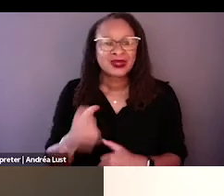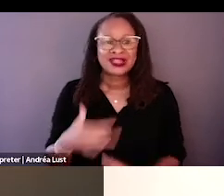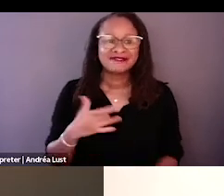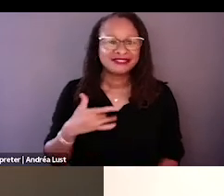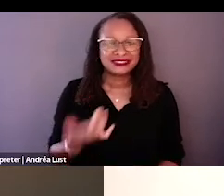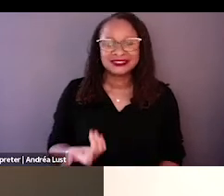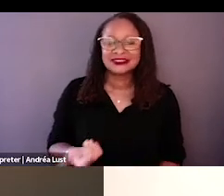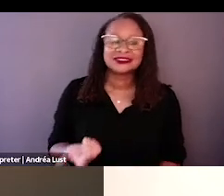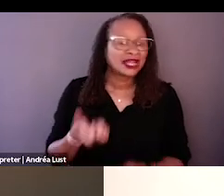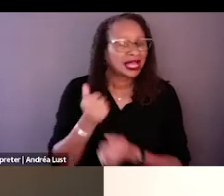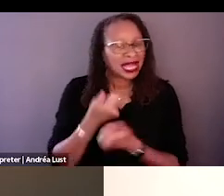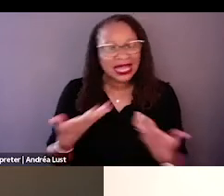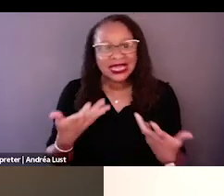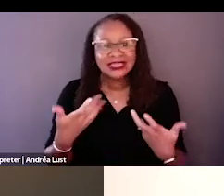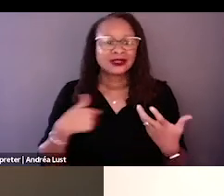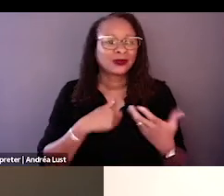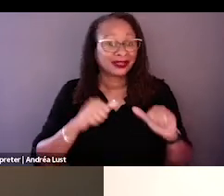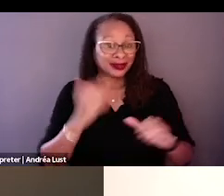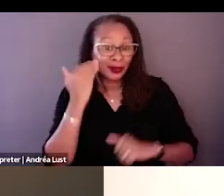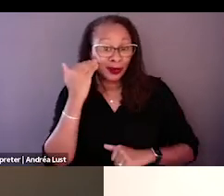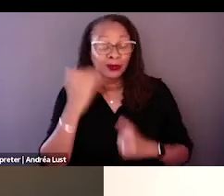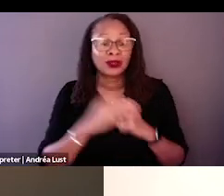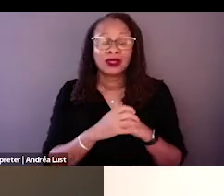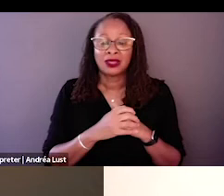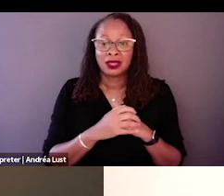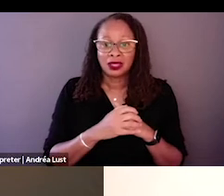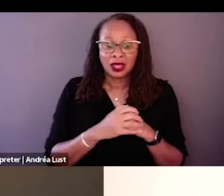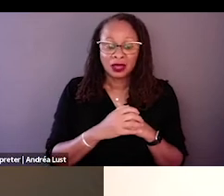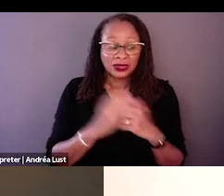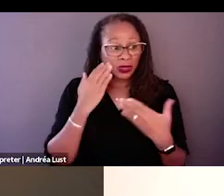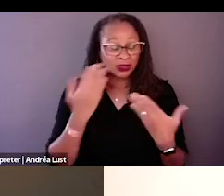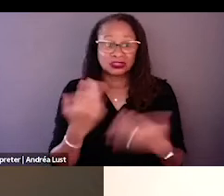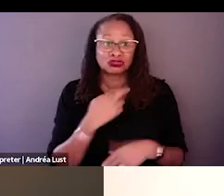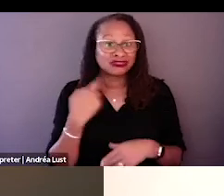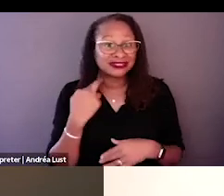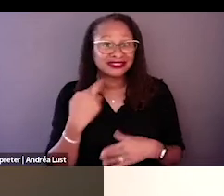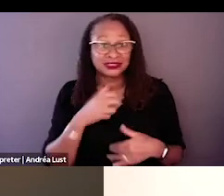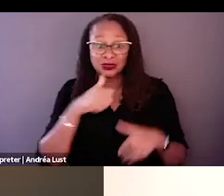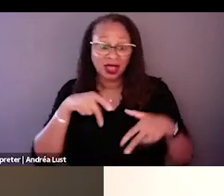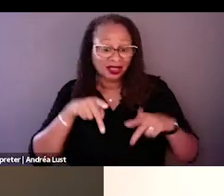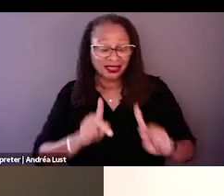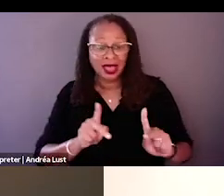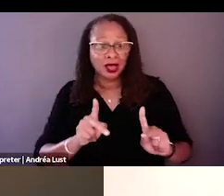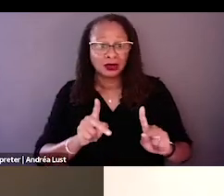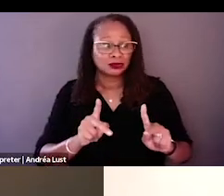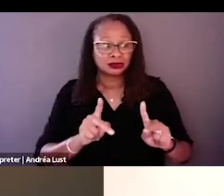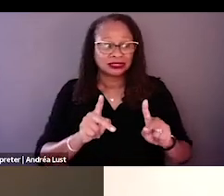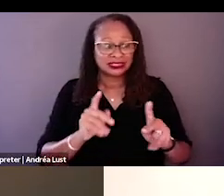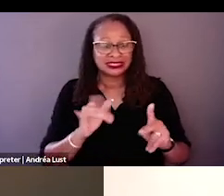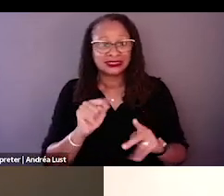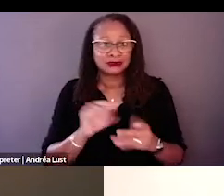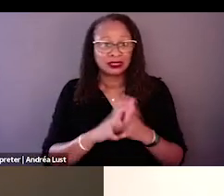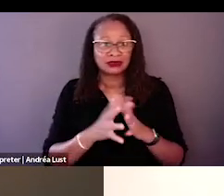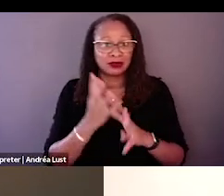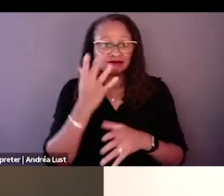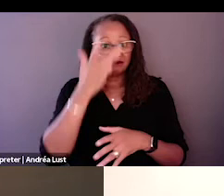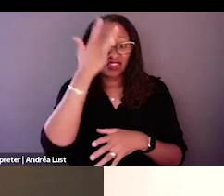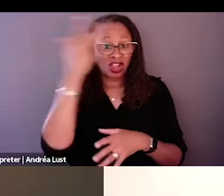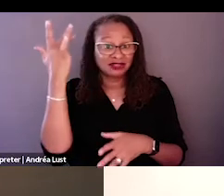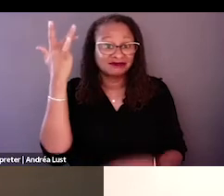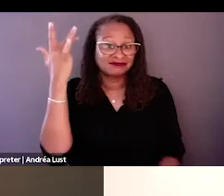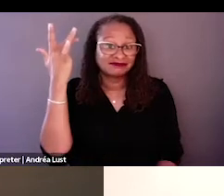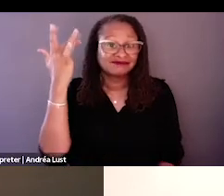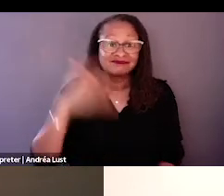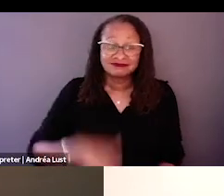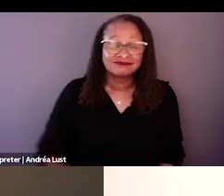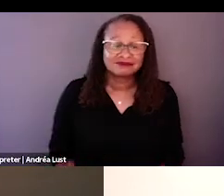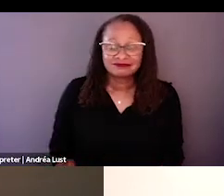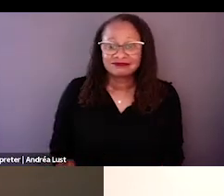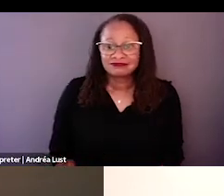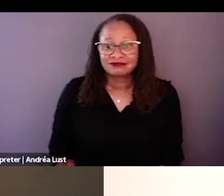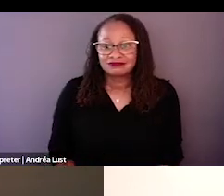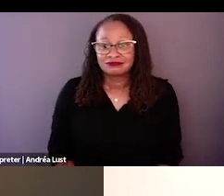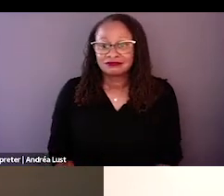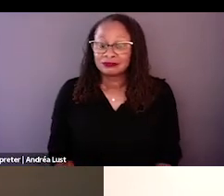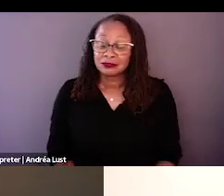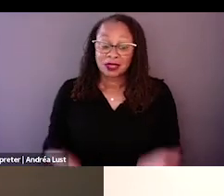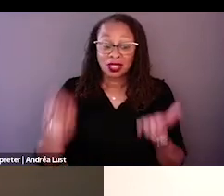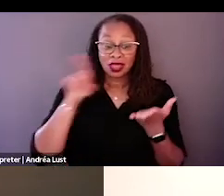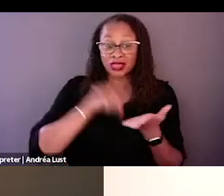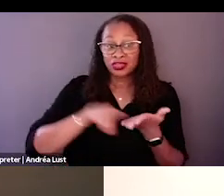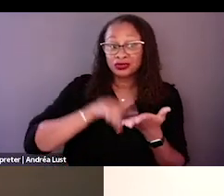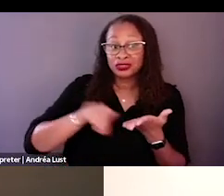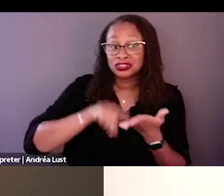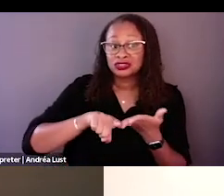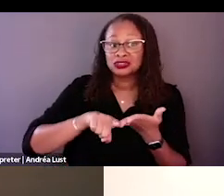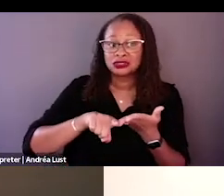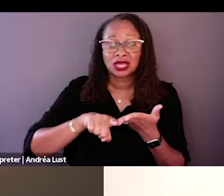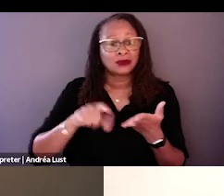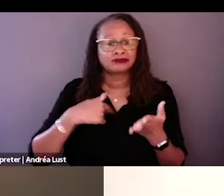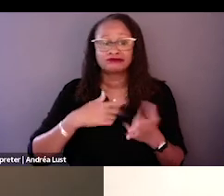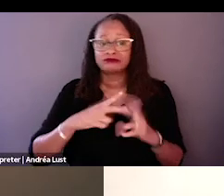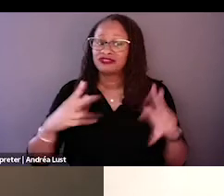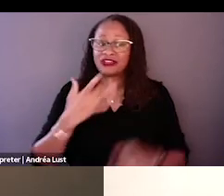Bianca: I -- recently, I met a few people because the children came to screenings, but for